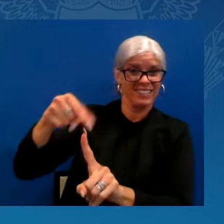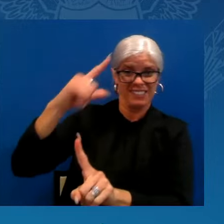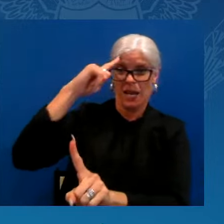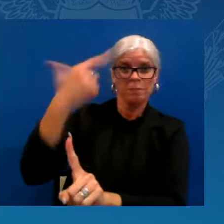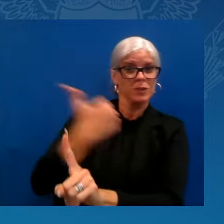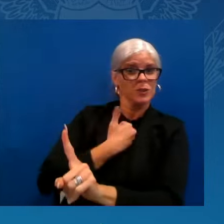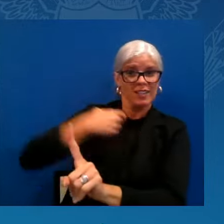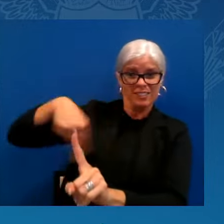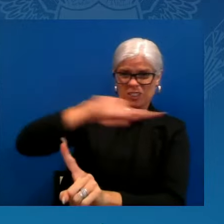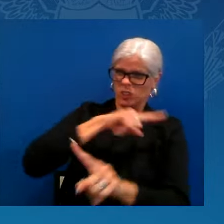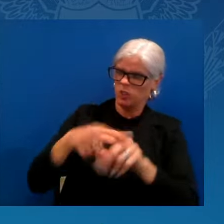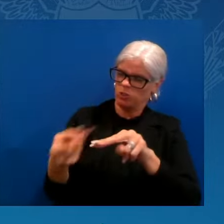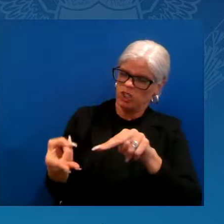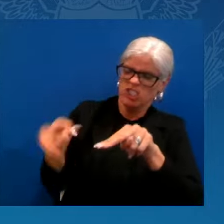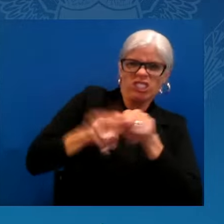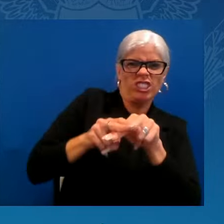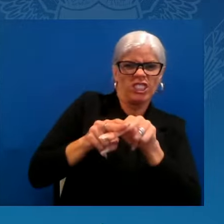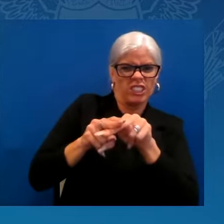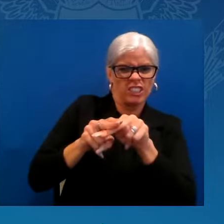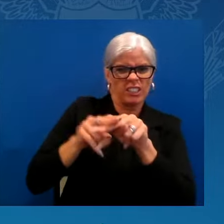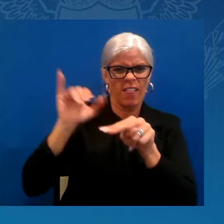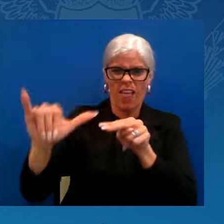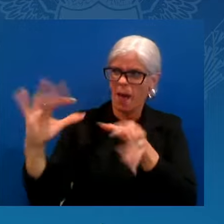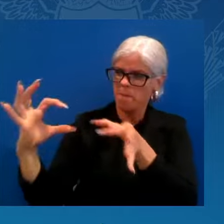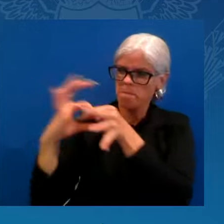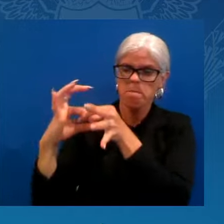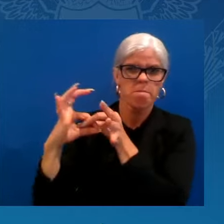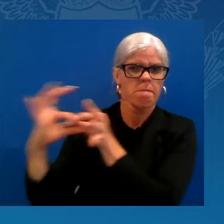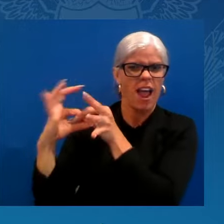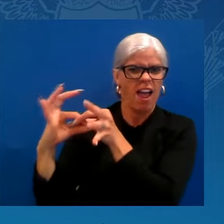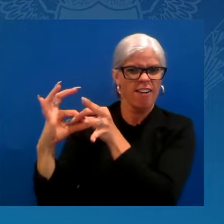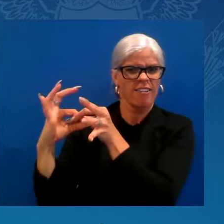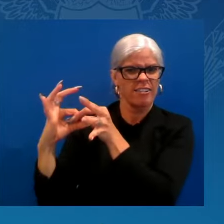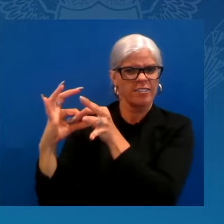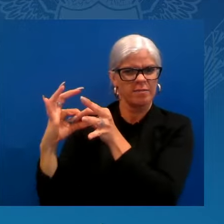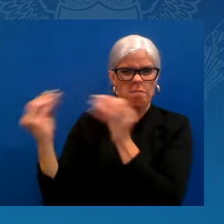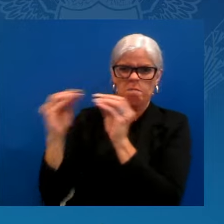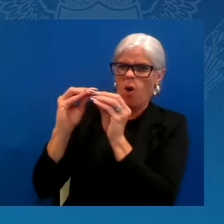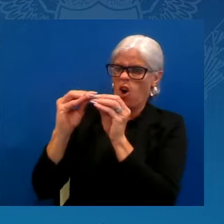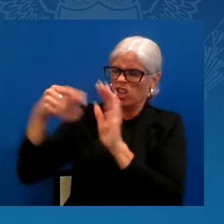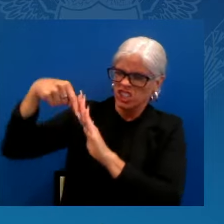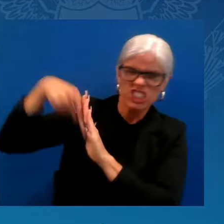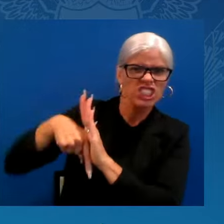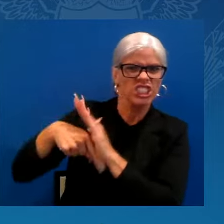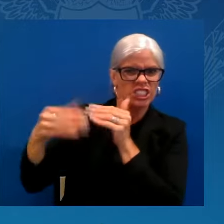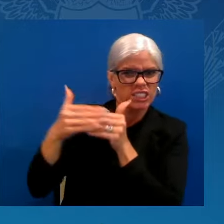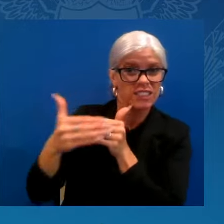President Biden and I look forward to the next 75 years of progress and partnership.